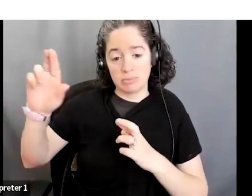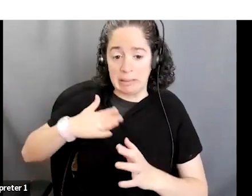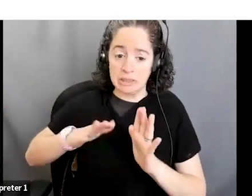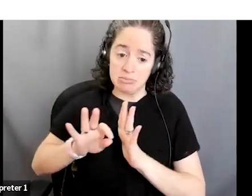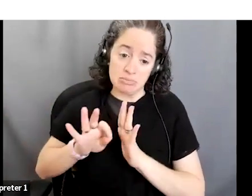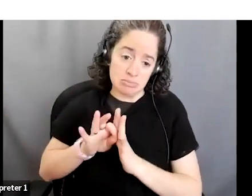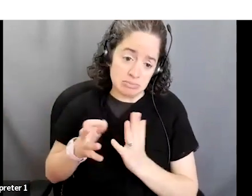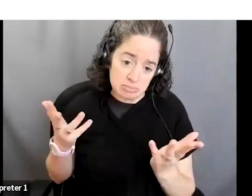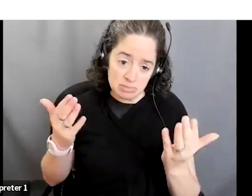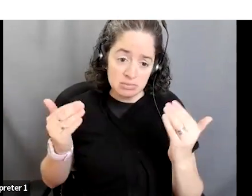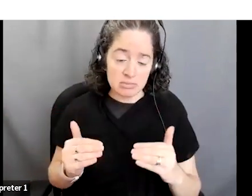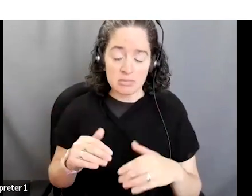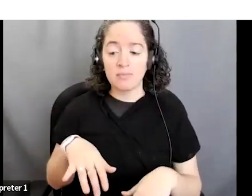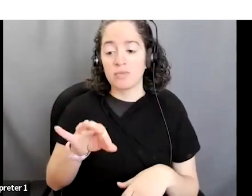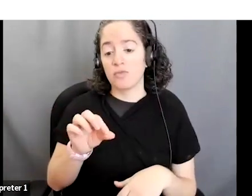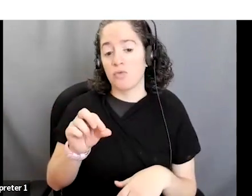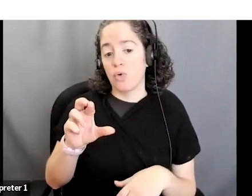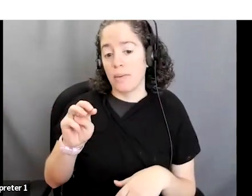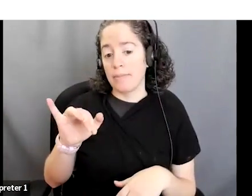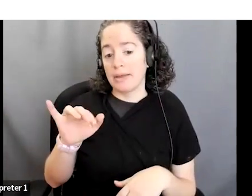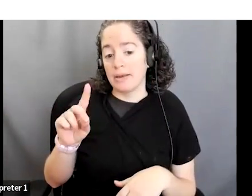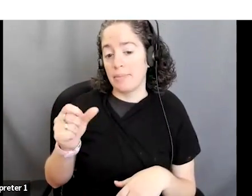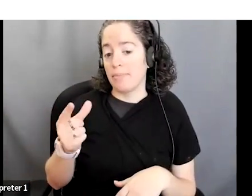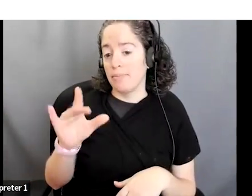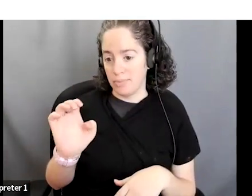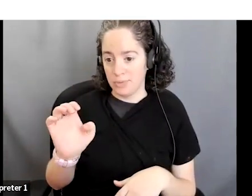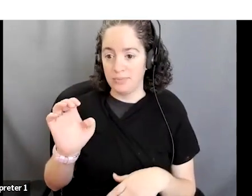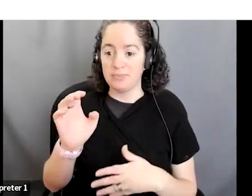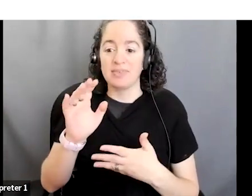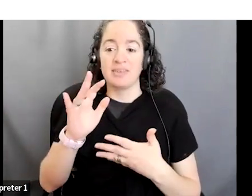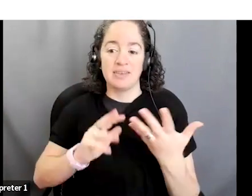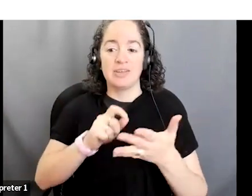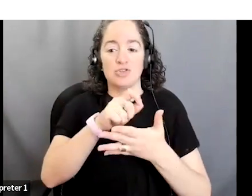Formidable. The checkbox and radio labels were read out.